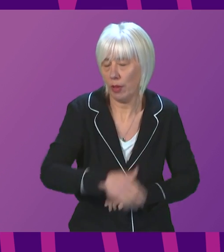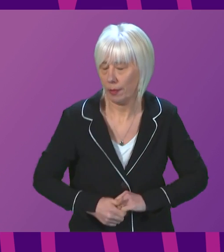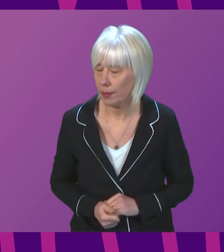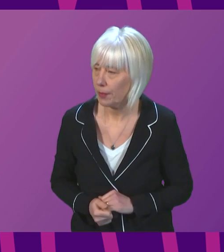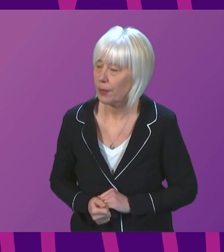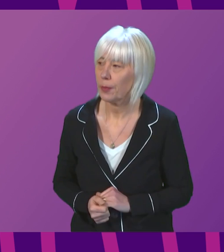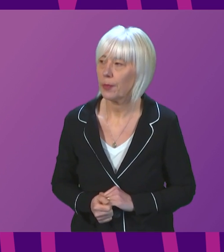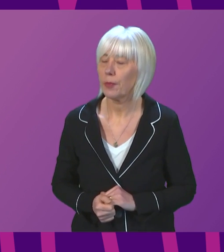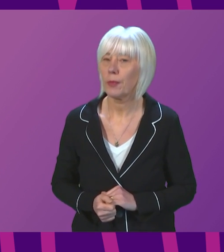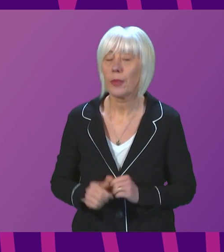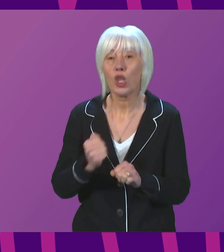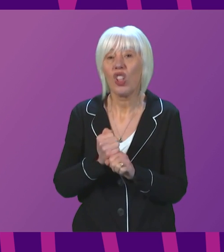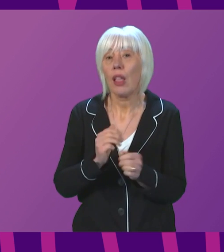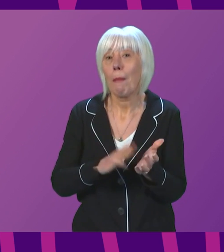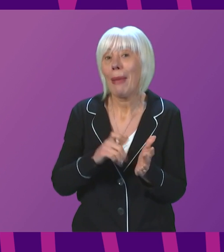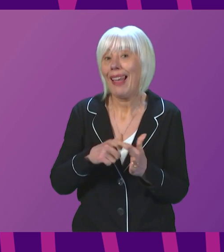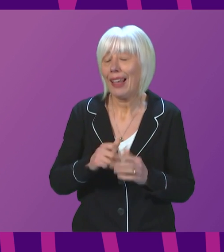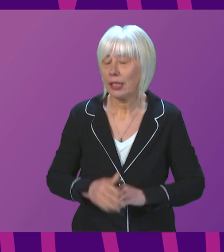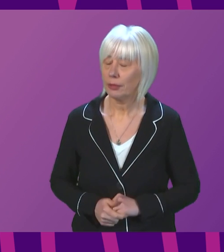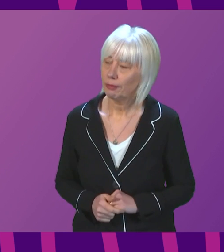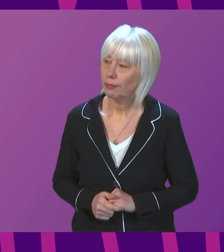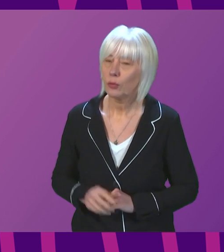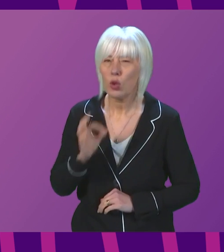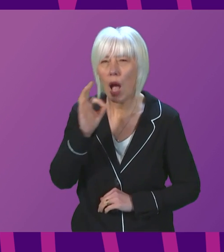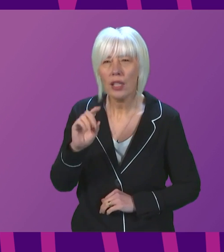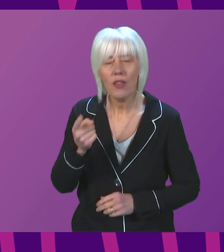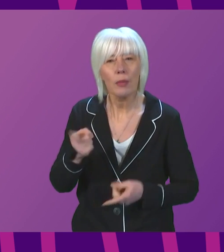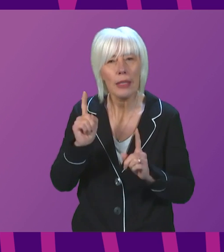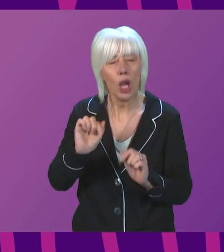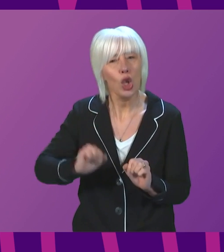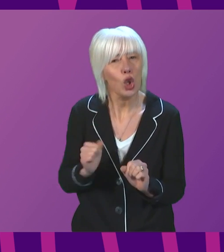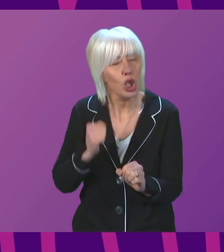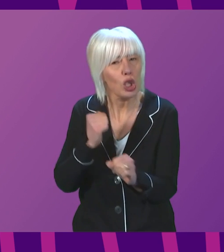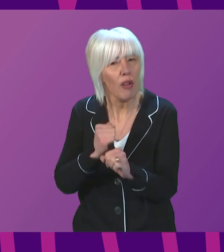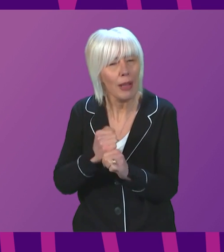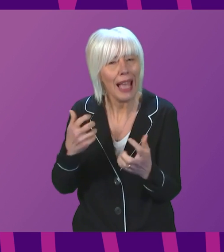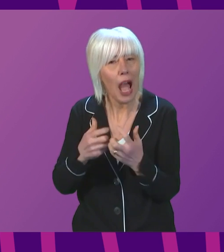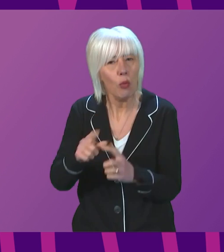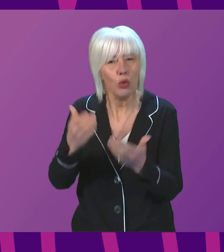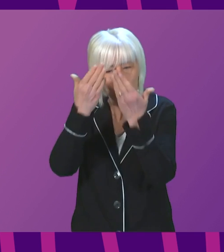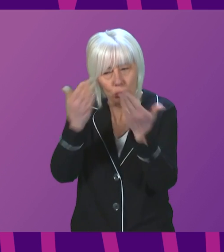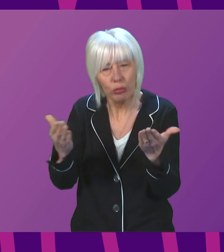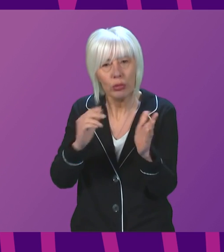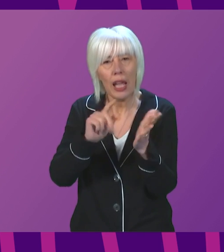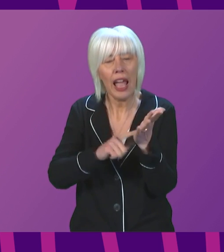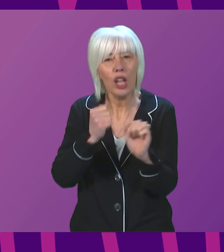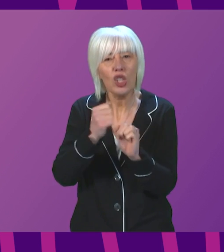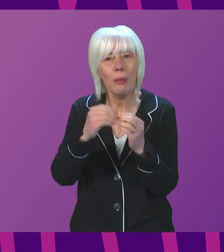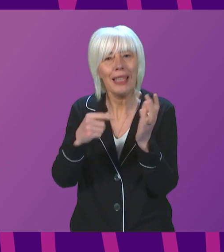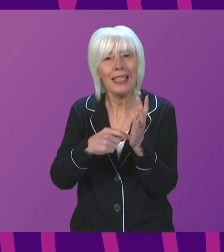To ask the First Minister how the Scottish Government is marking LGBT history month.